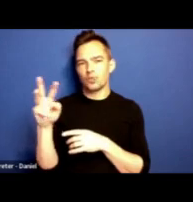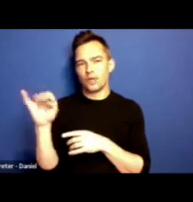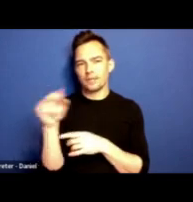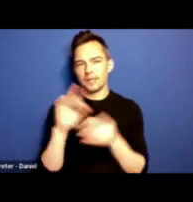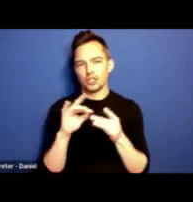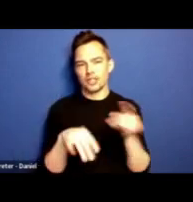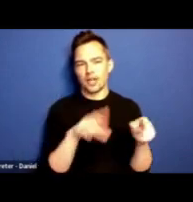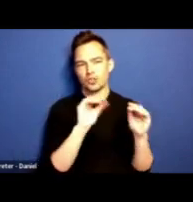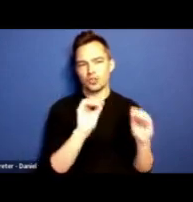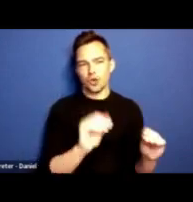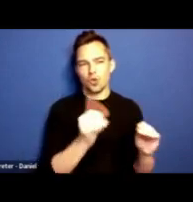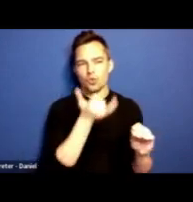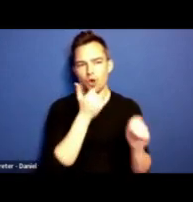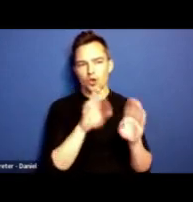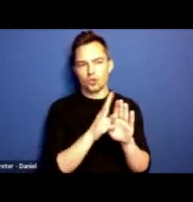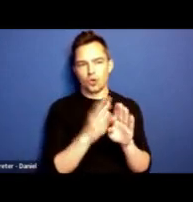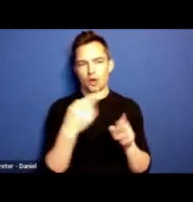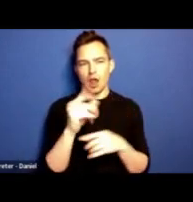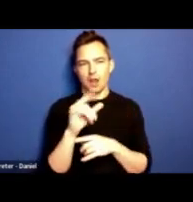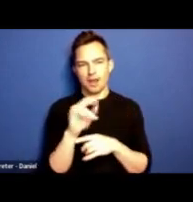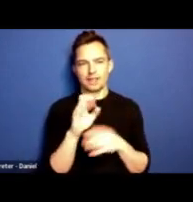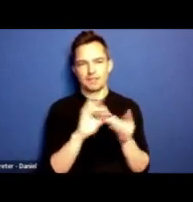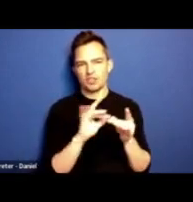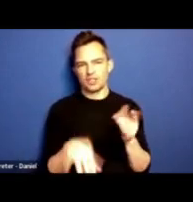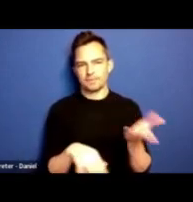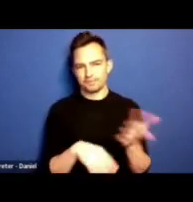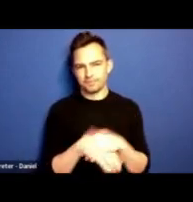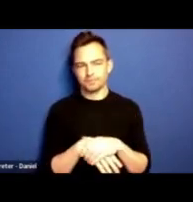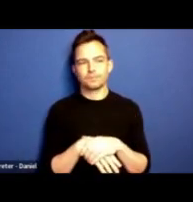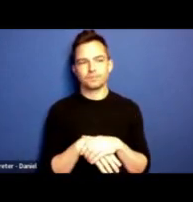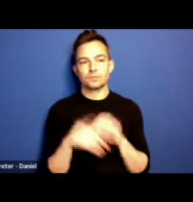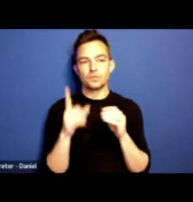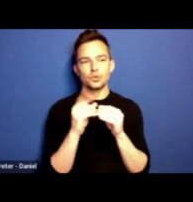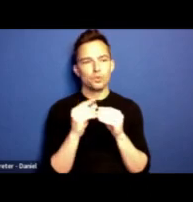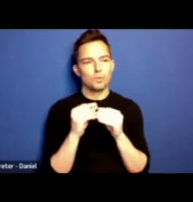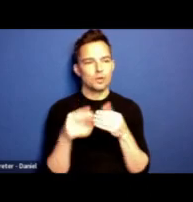slide, please. And one more. In